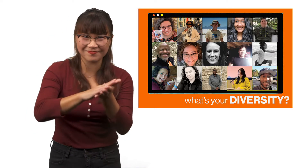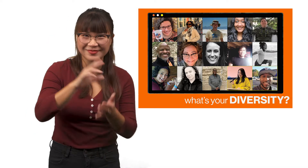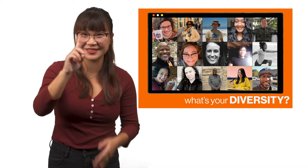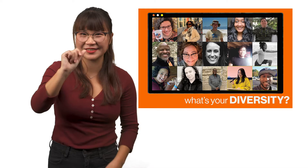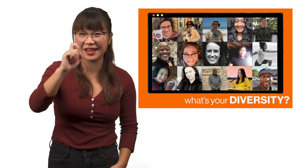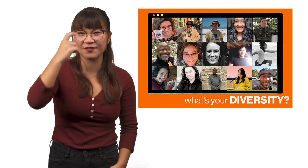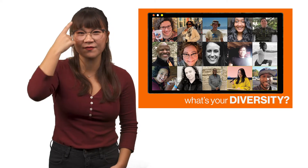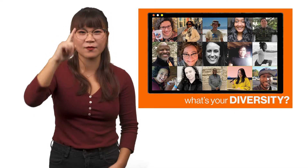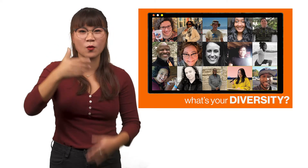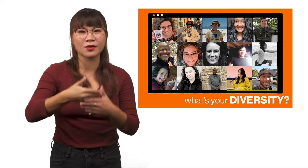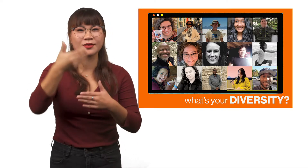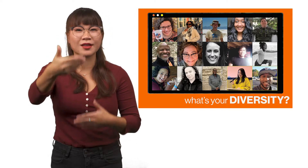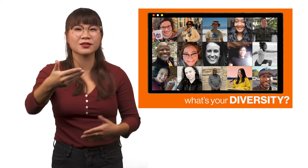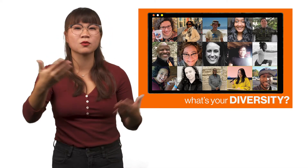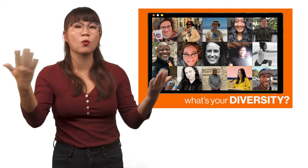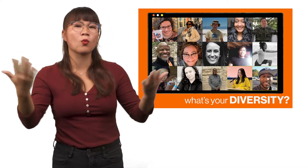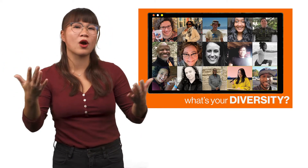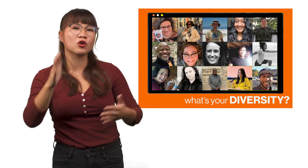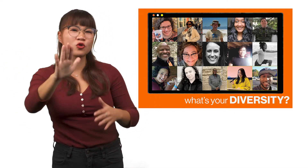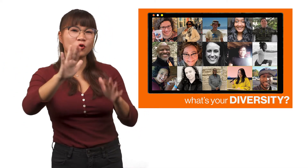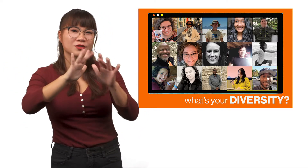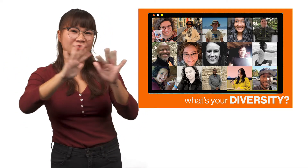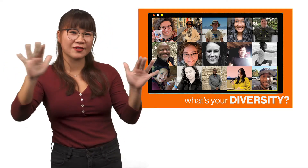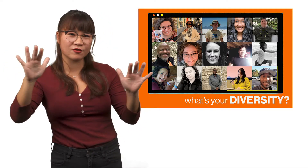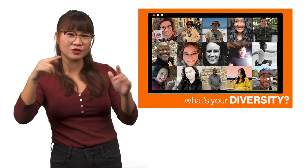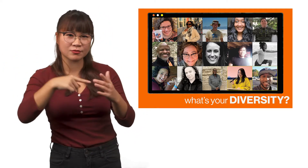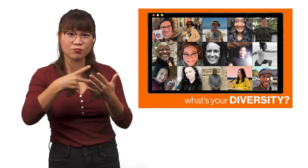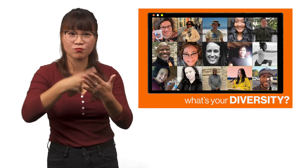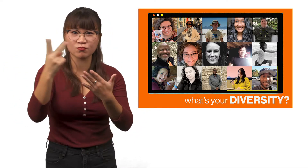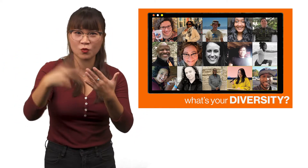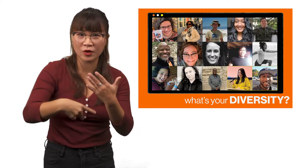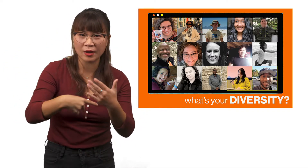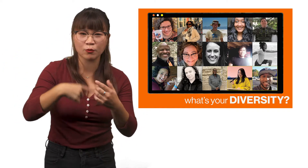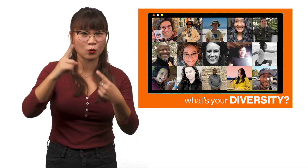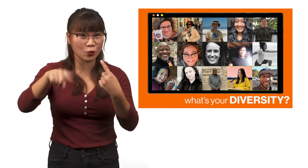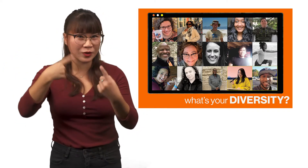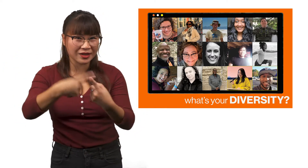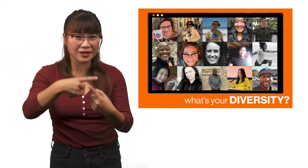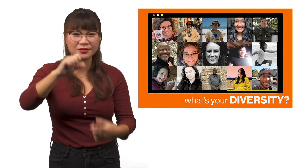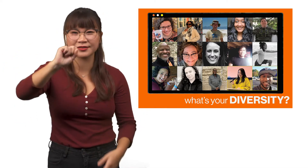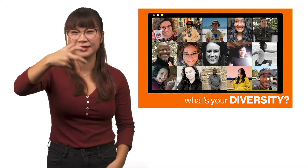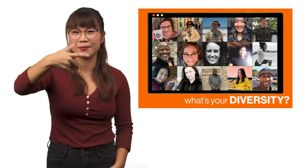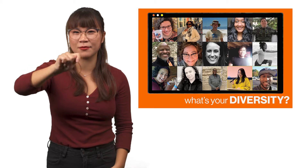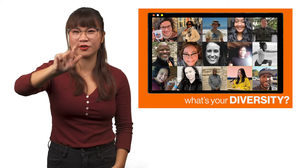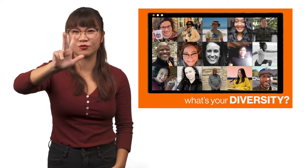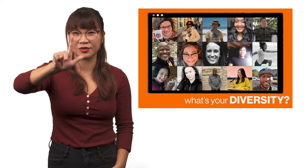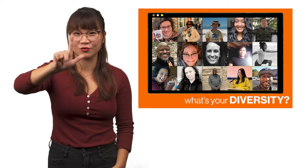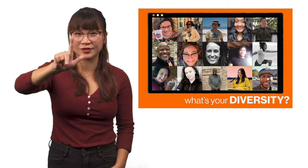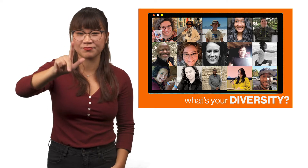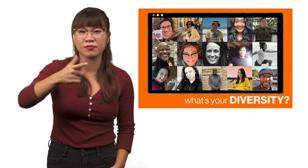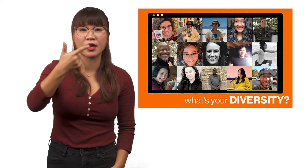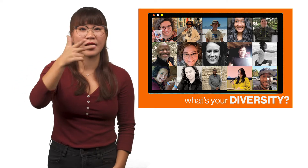Don’t forget to save the date for the next What’s your diversity? program on September 23.